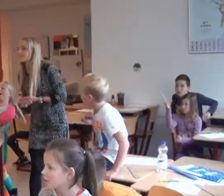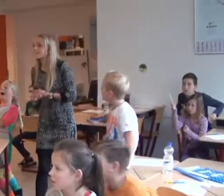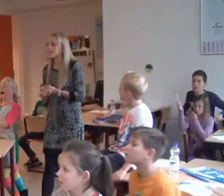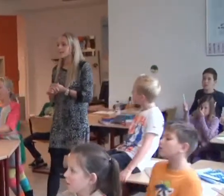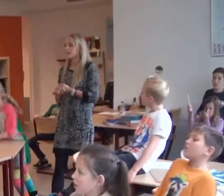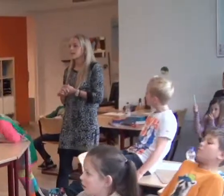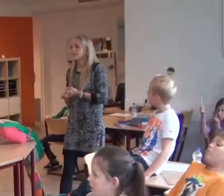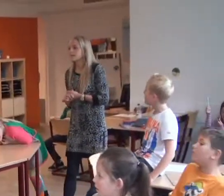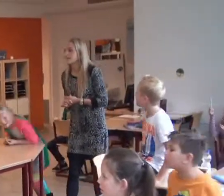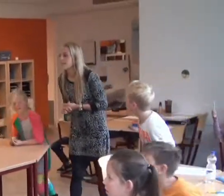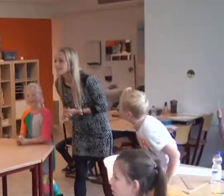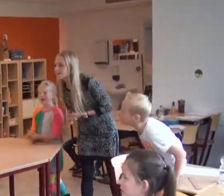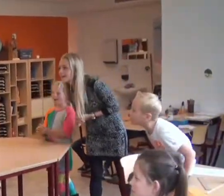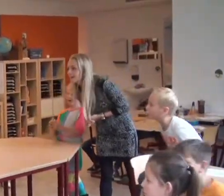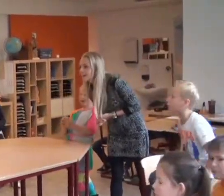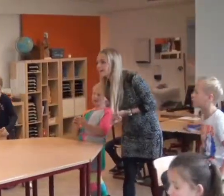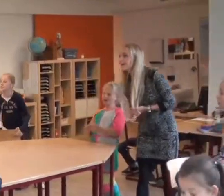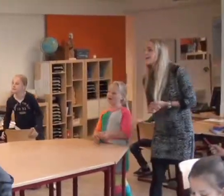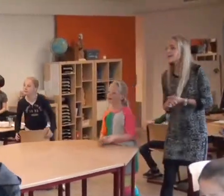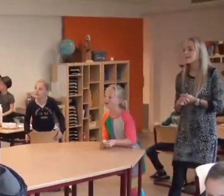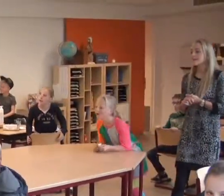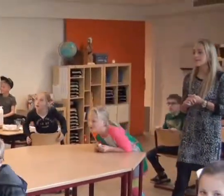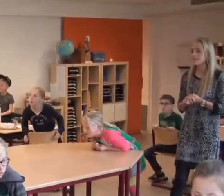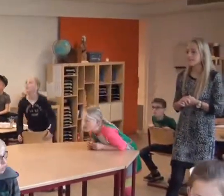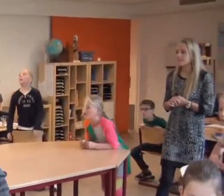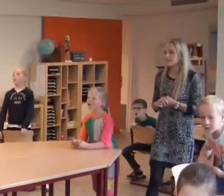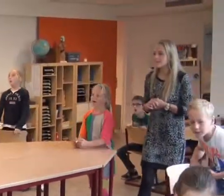and then you observe the interaction between the teacher and the student...